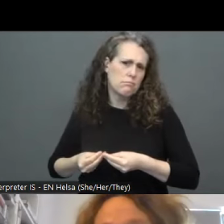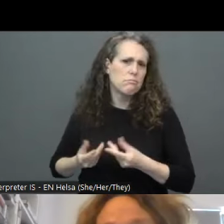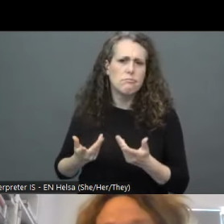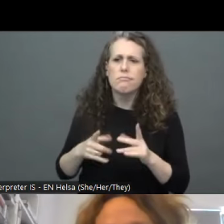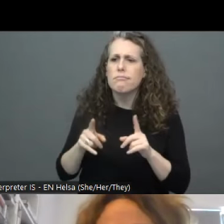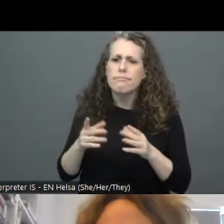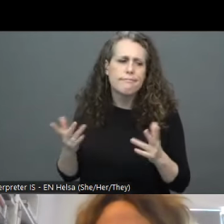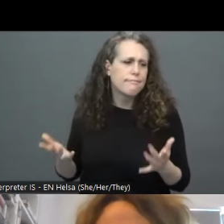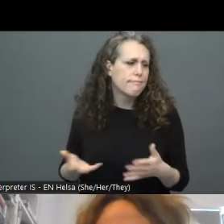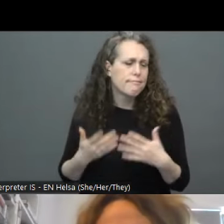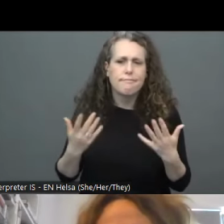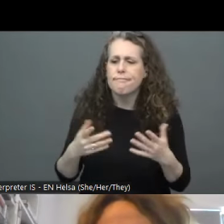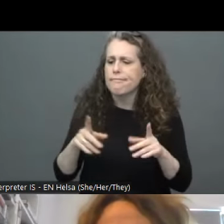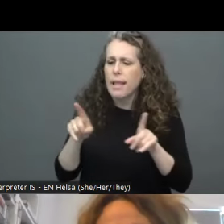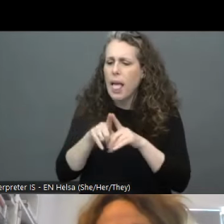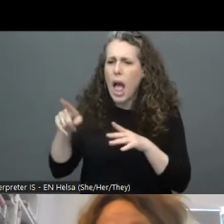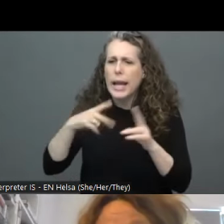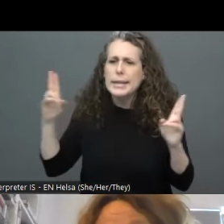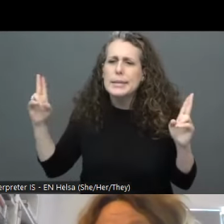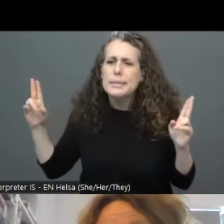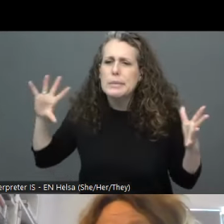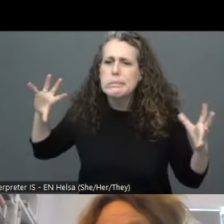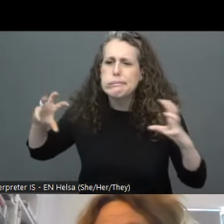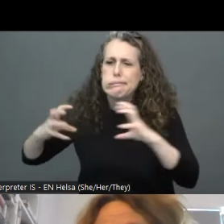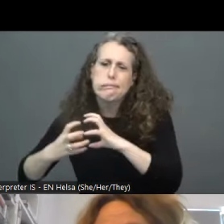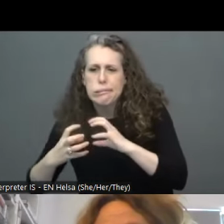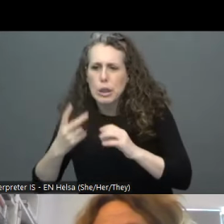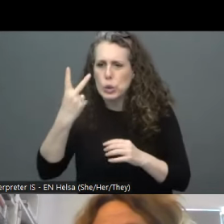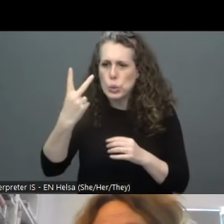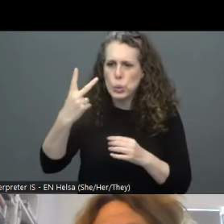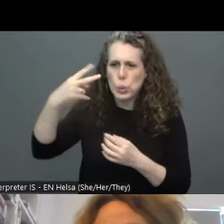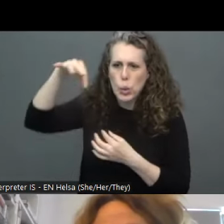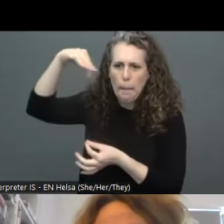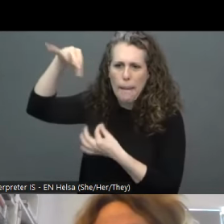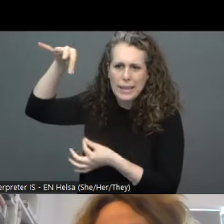two pages. So that we can really encourage learning